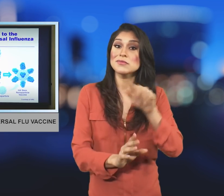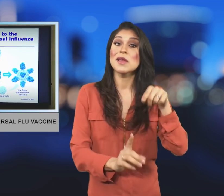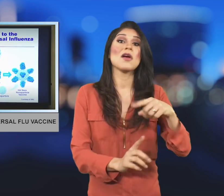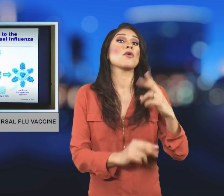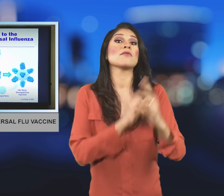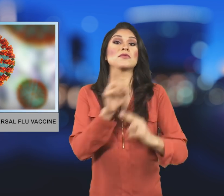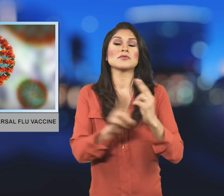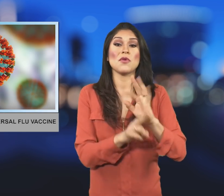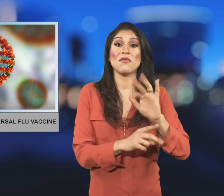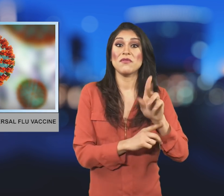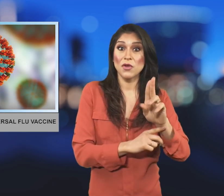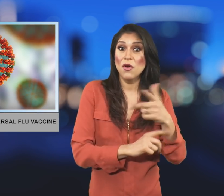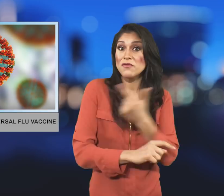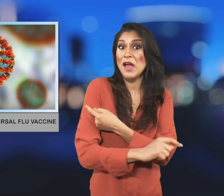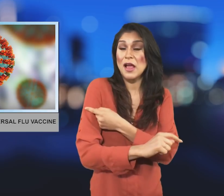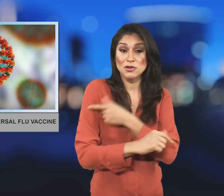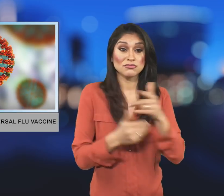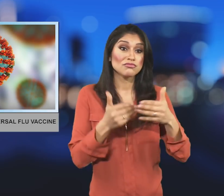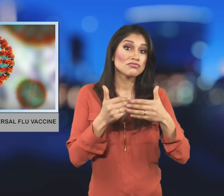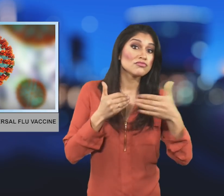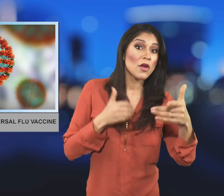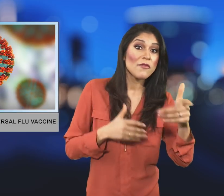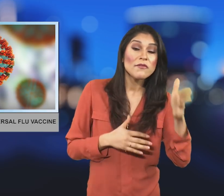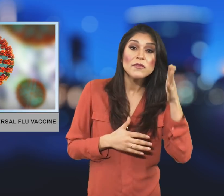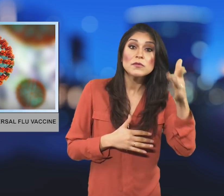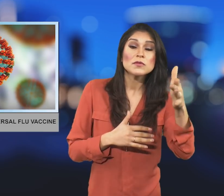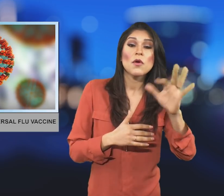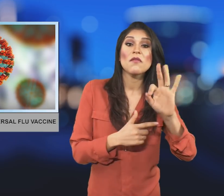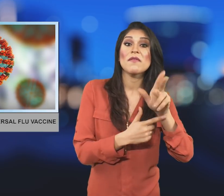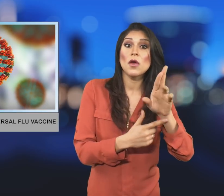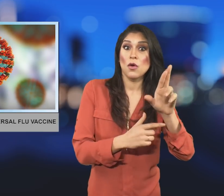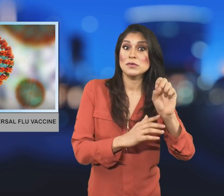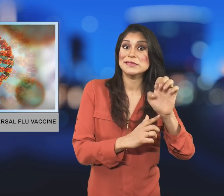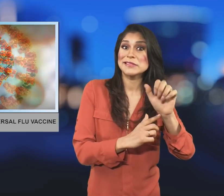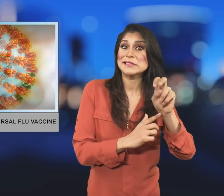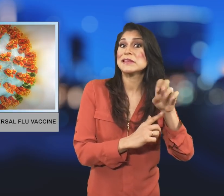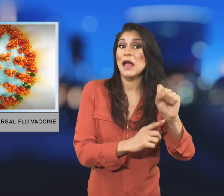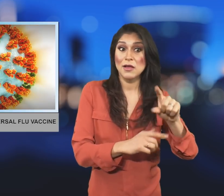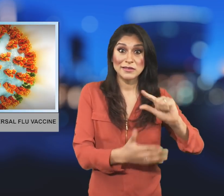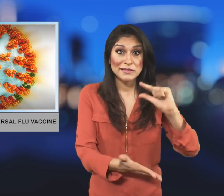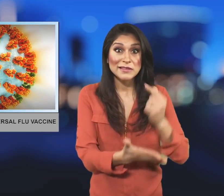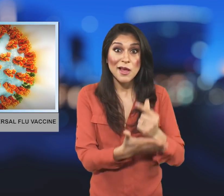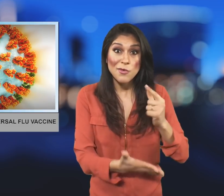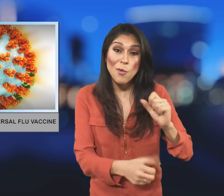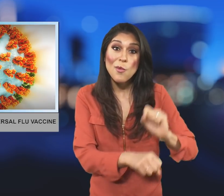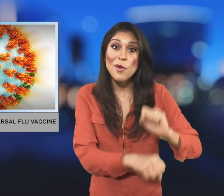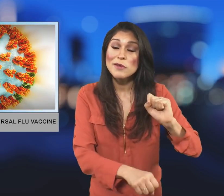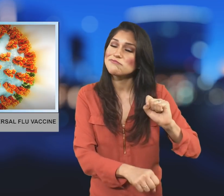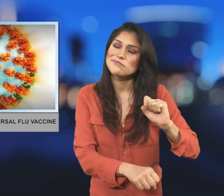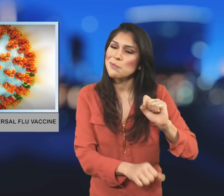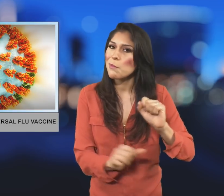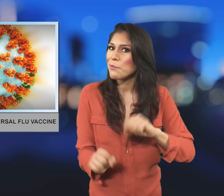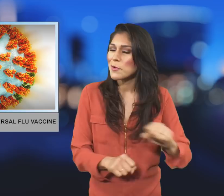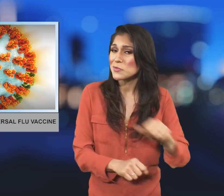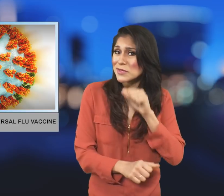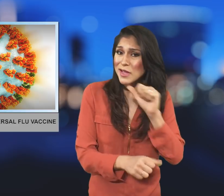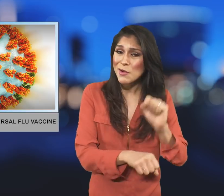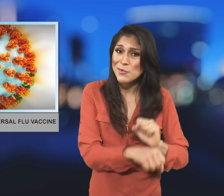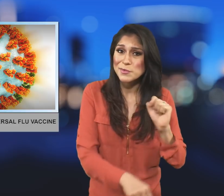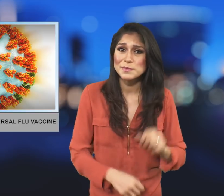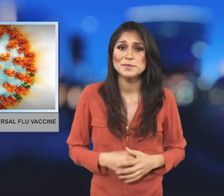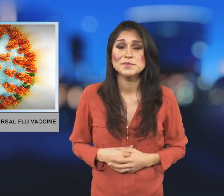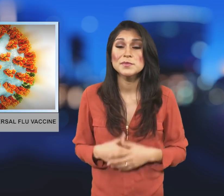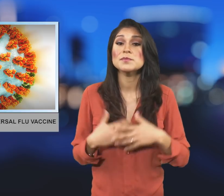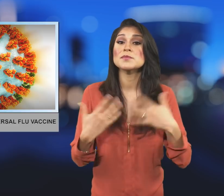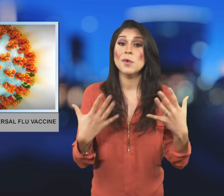However a universal flu vaccine isn't guaranteed because there's a possibility it won't work.